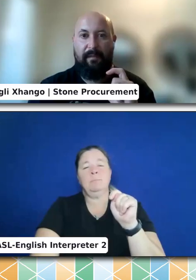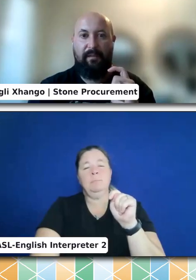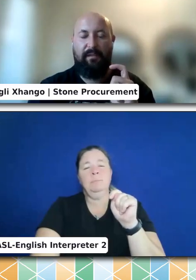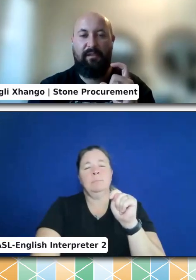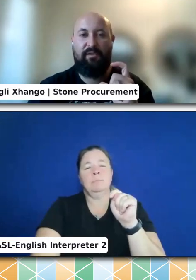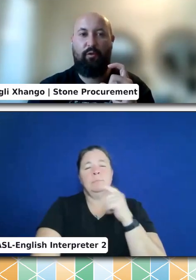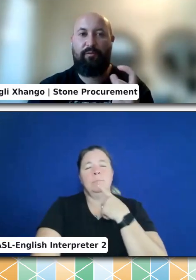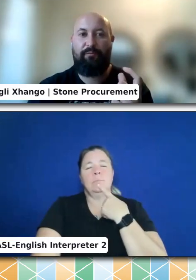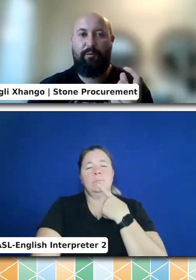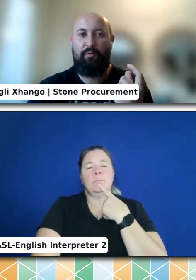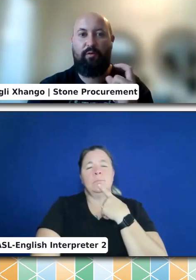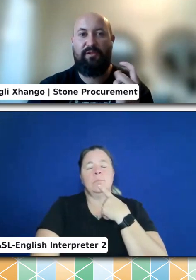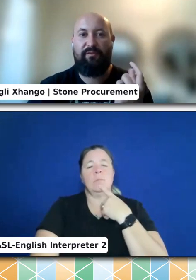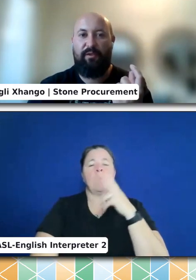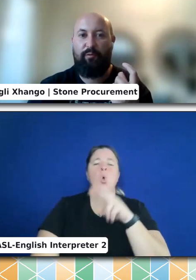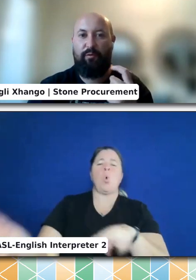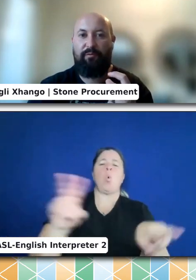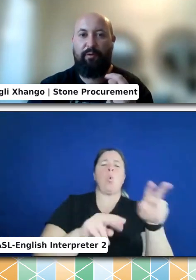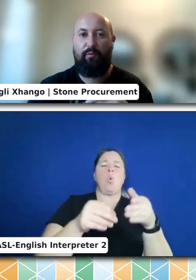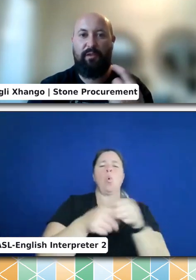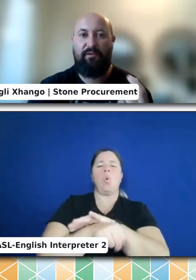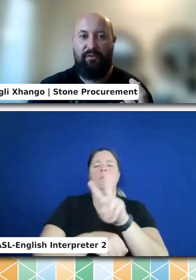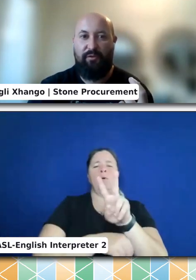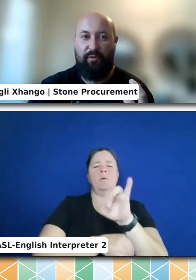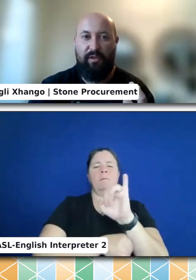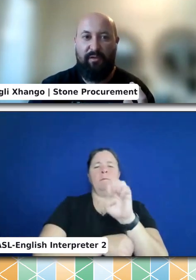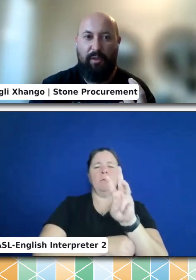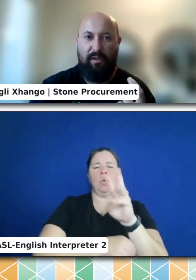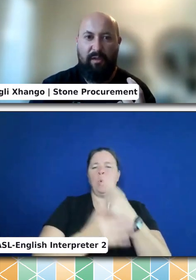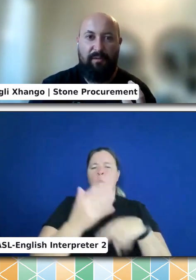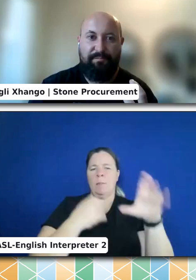It's an overview, or it's a very quick overview of what they're actually looking for.